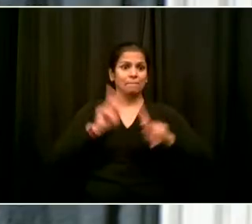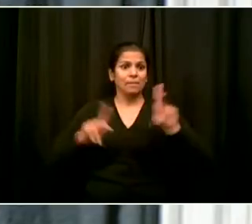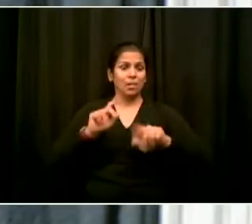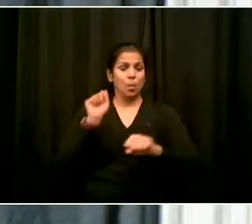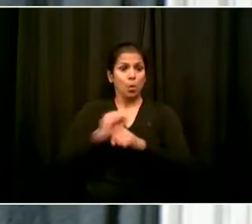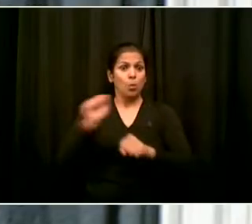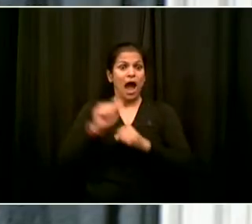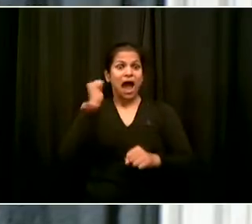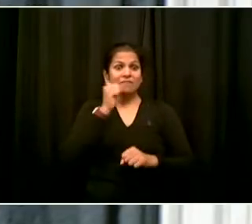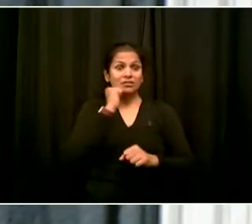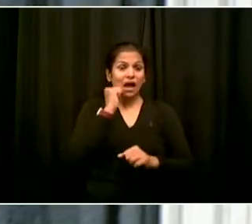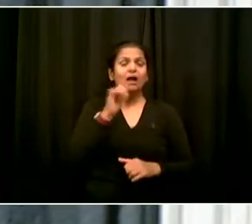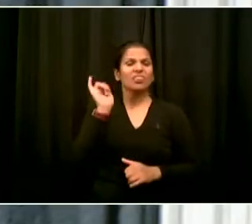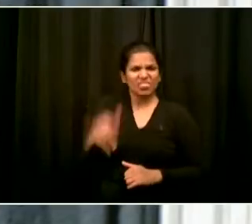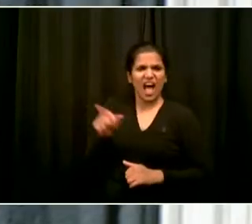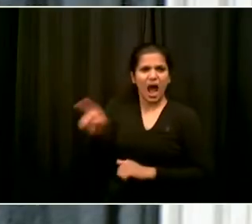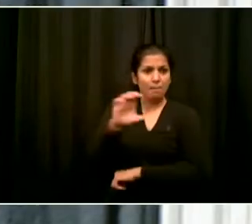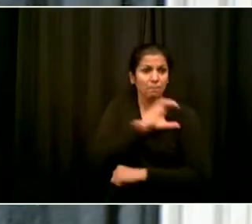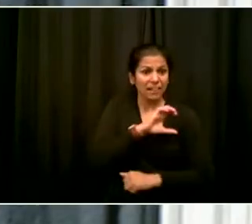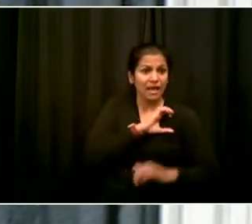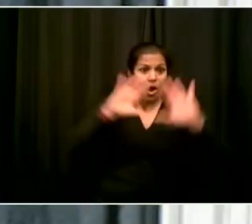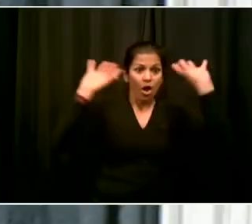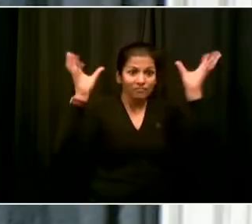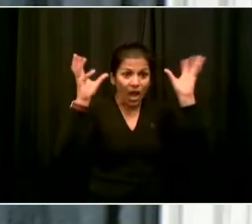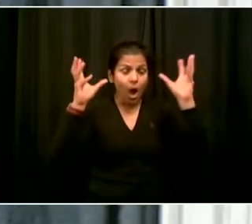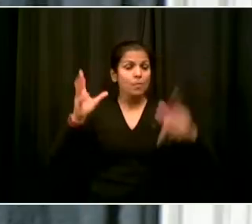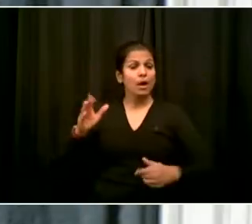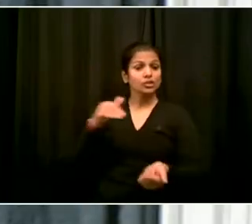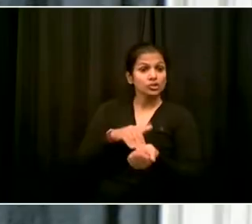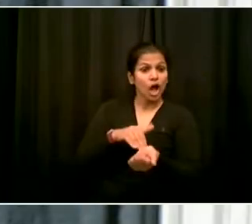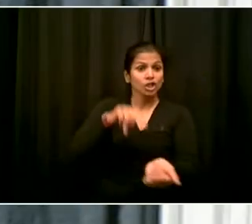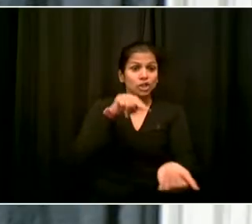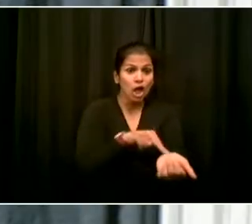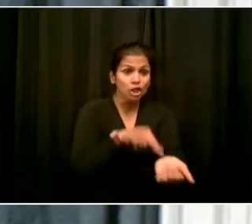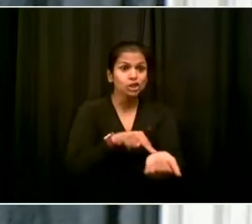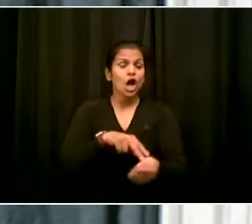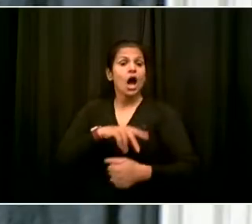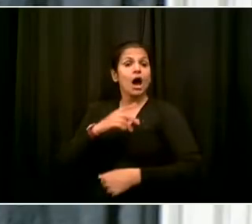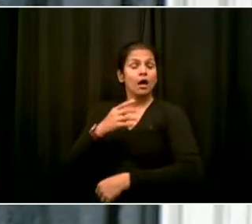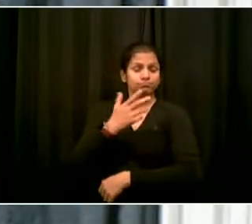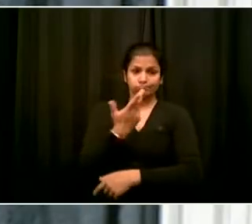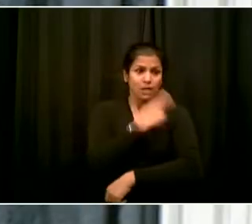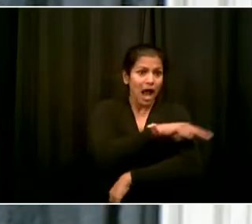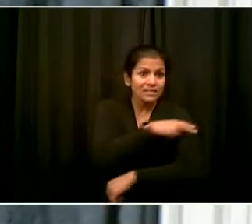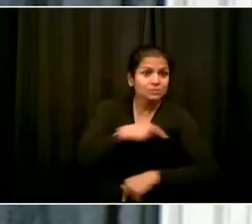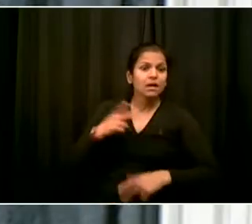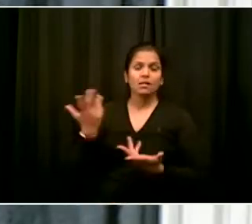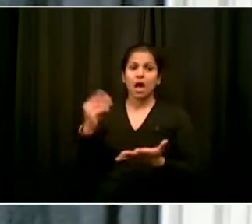CASES RISE. THE MAYOR ALSO HIGHLIGHTED THE PEOPLE MOST AT RISK, INCLUDINGNG SREIDENTS AND STAFF OF NURSING